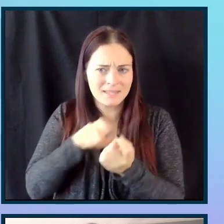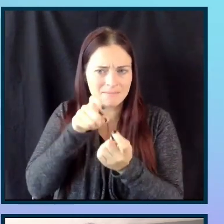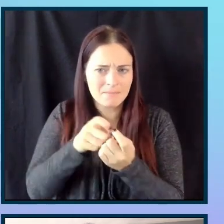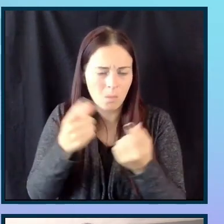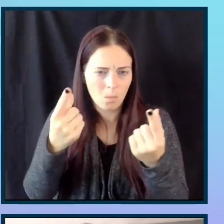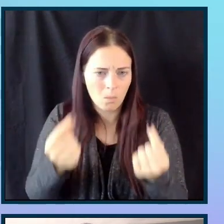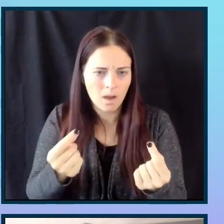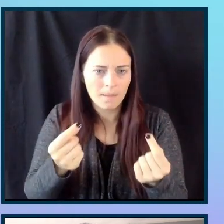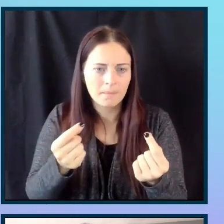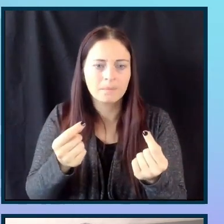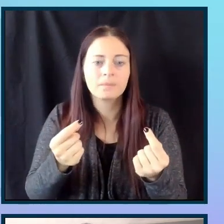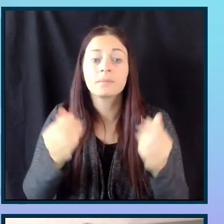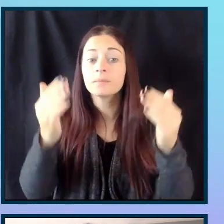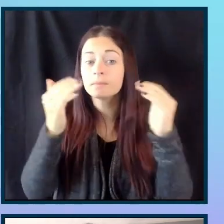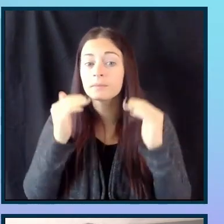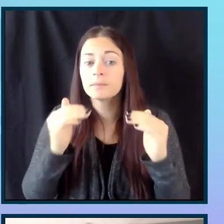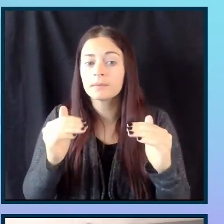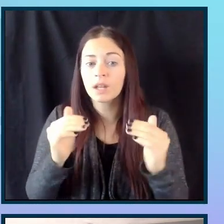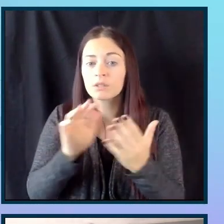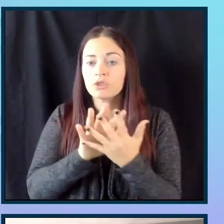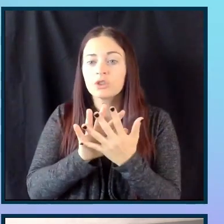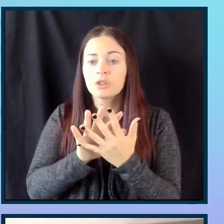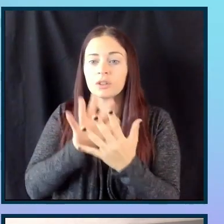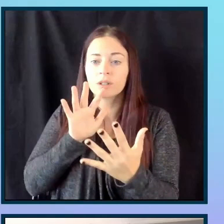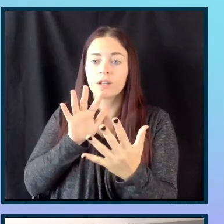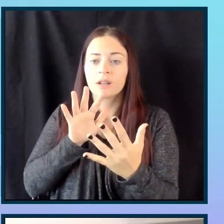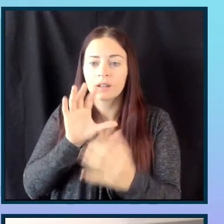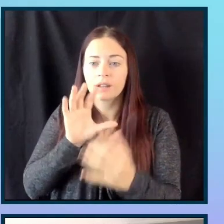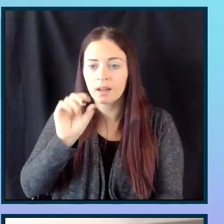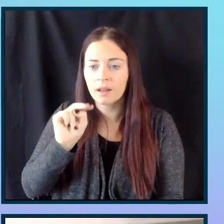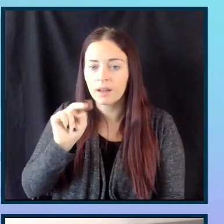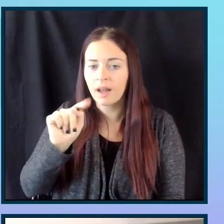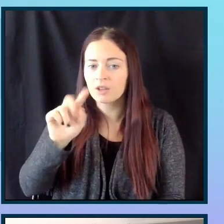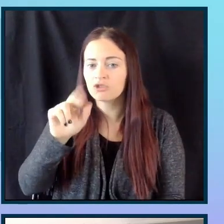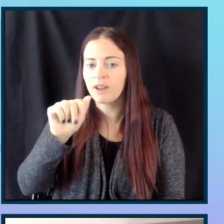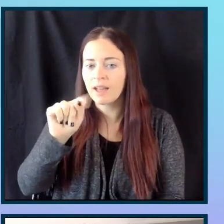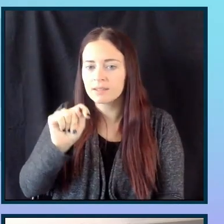Contrasts: the area has contrast ratio 3:1,